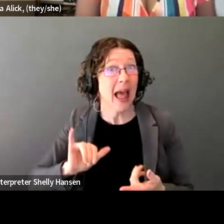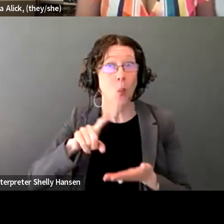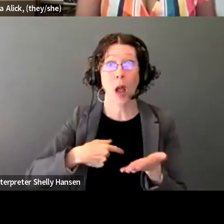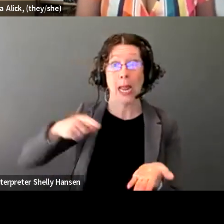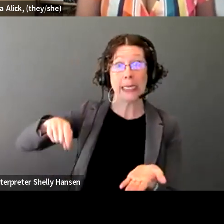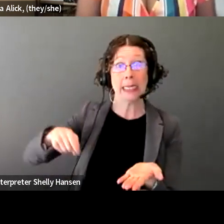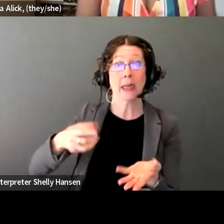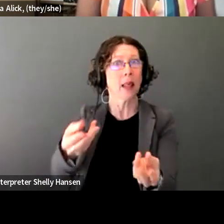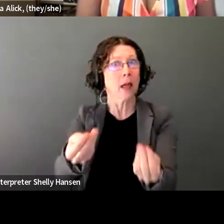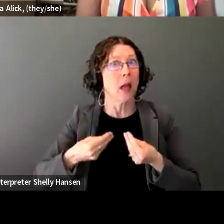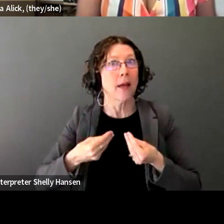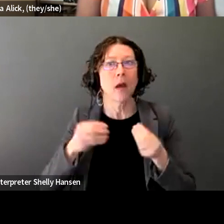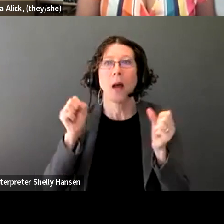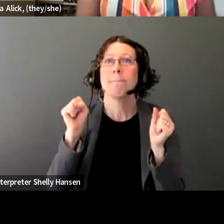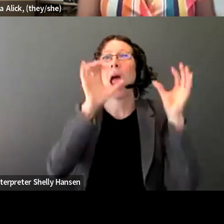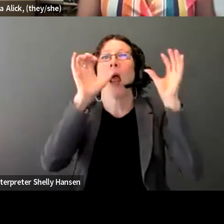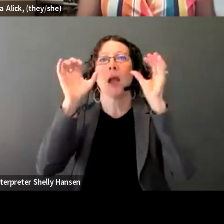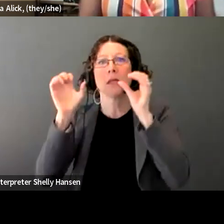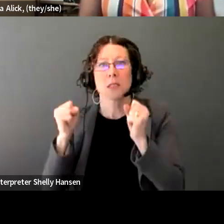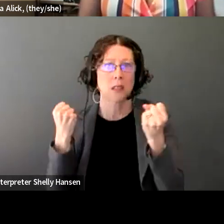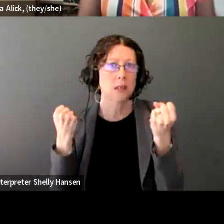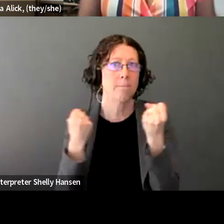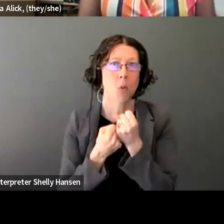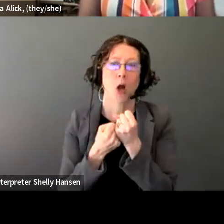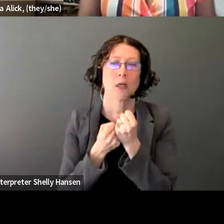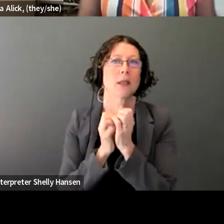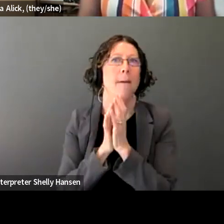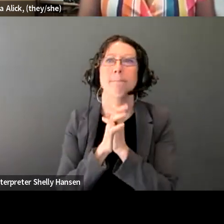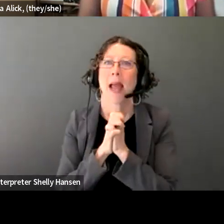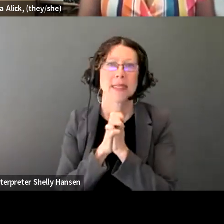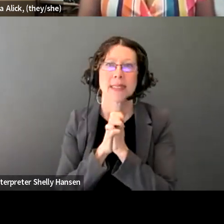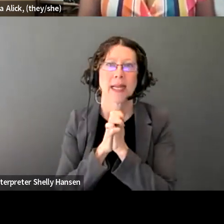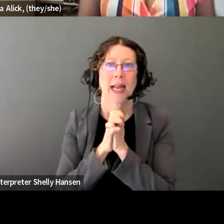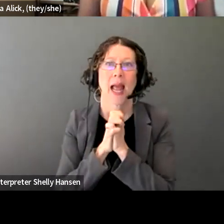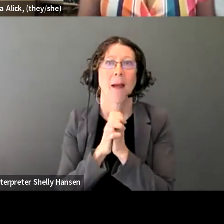the most amazing support. And just because I am shouting them out.